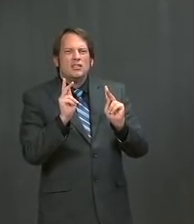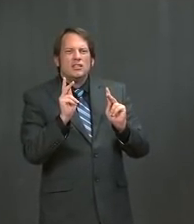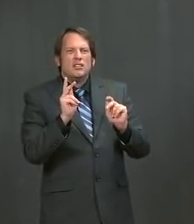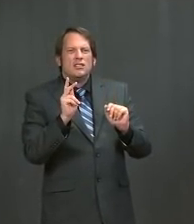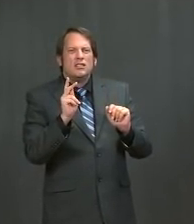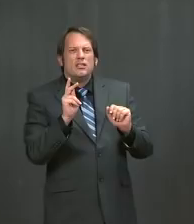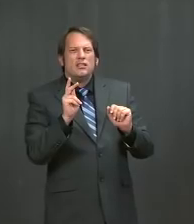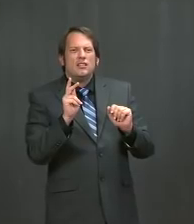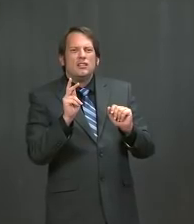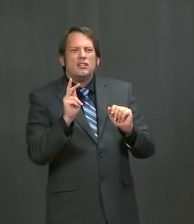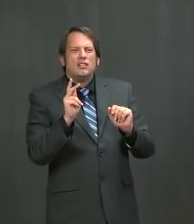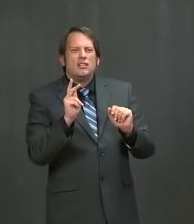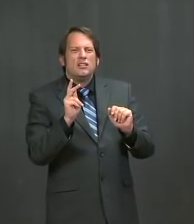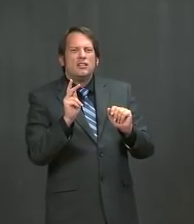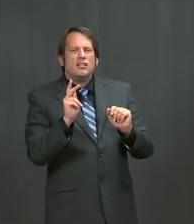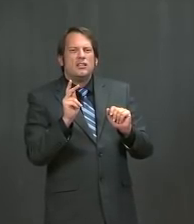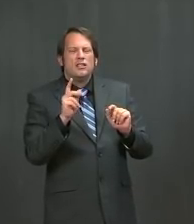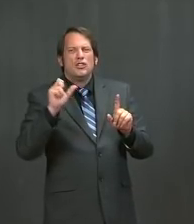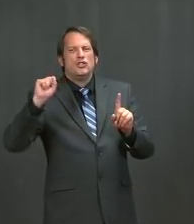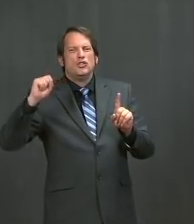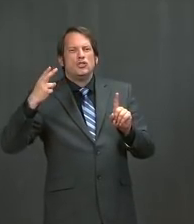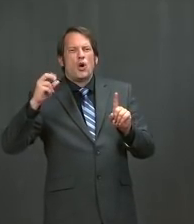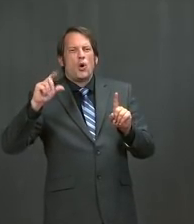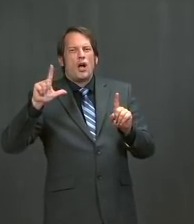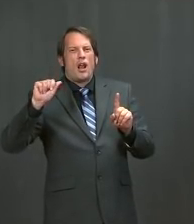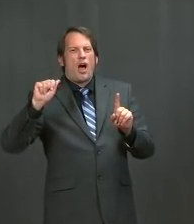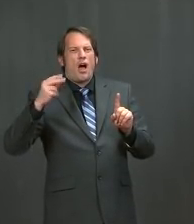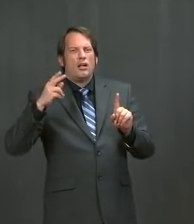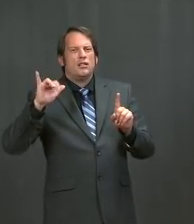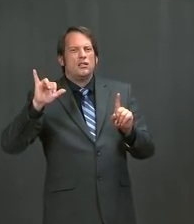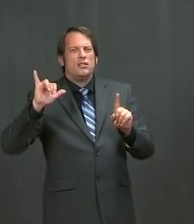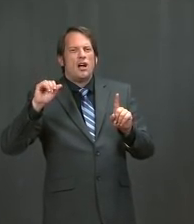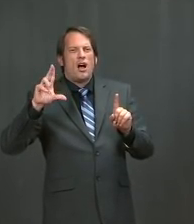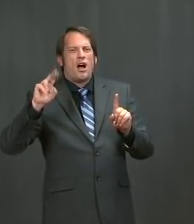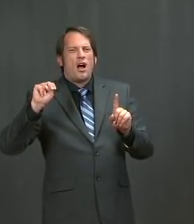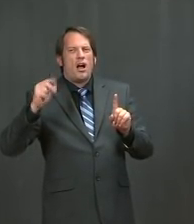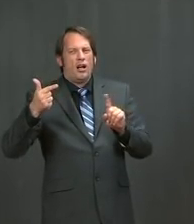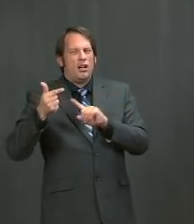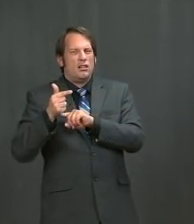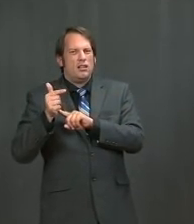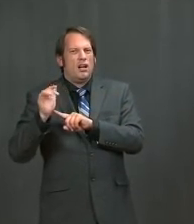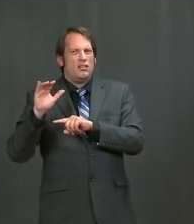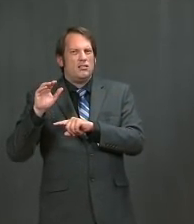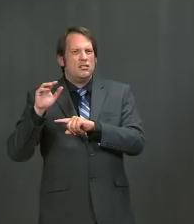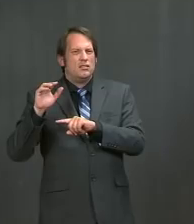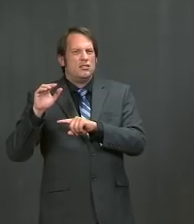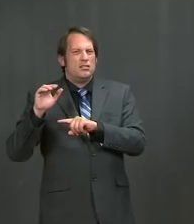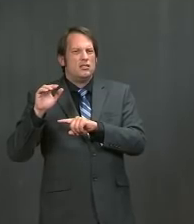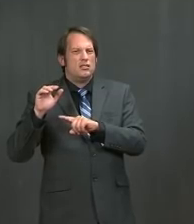for the number one job. Can you say anything more that? Ms. Psaki: I would just say the President thinks so highly of her that he's nominated her to serve